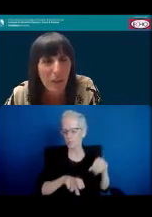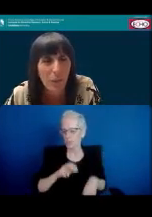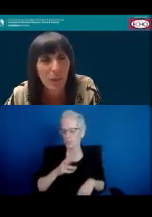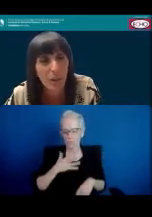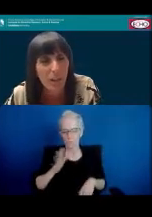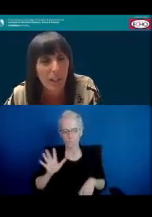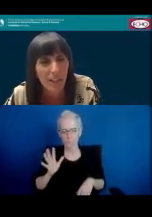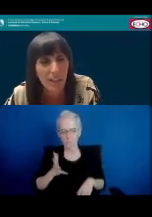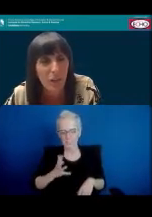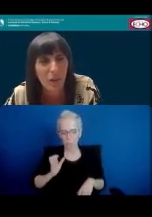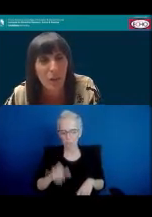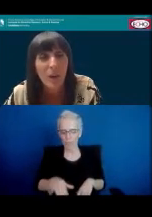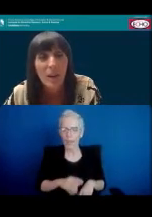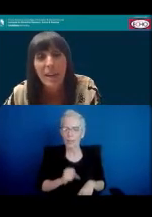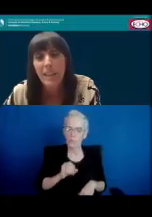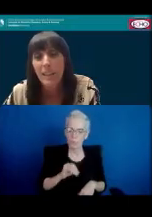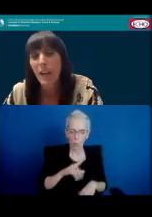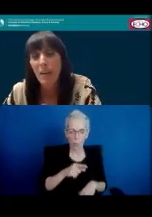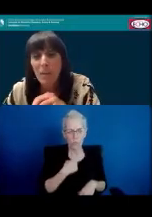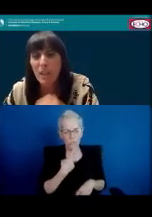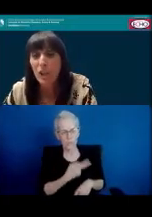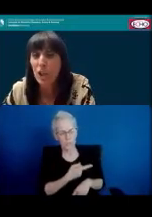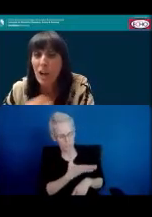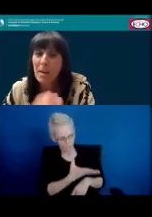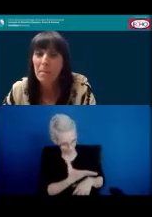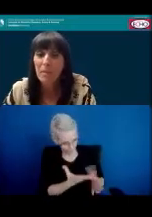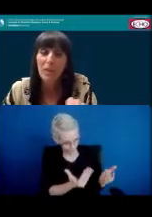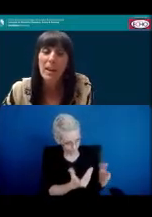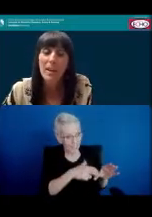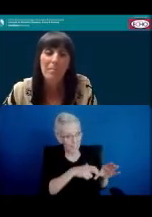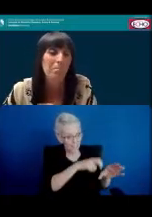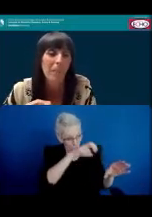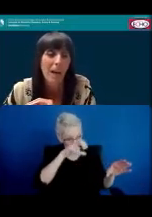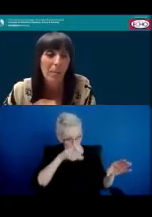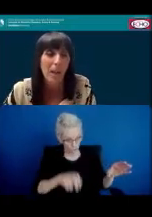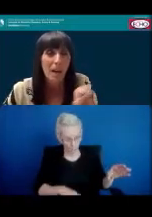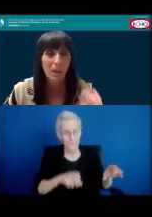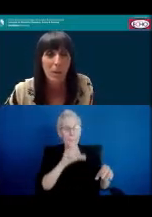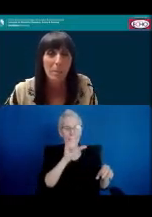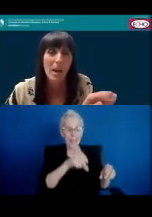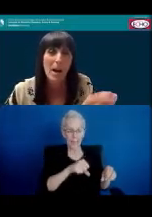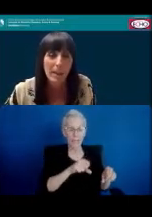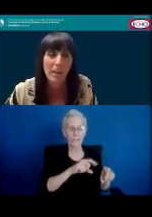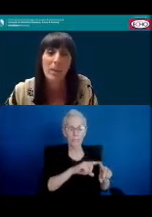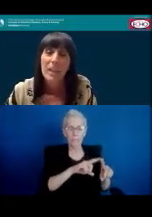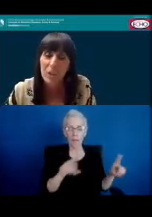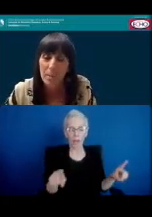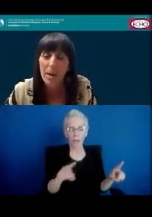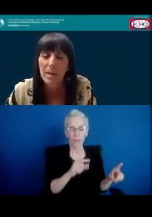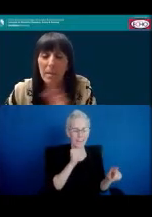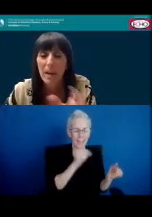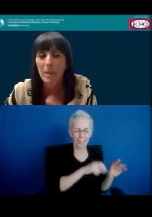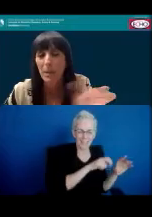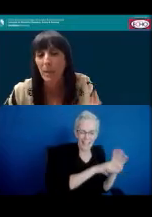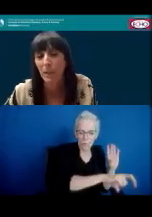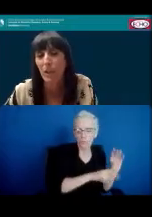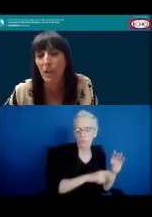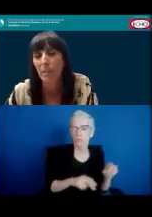so we turned it into, can we jump from a block to a block? And we didn't jump on the blocks, but we were jumping